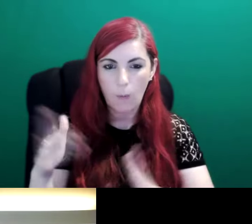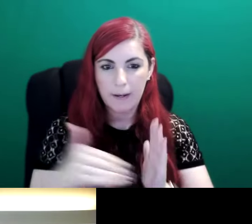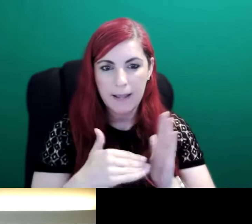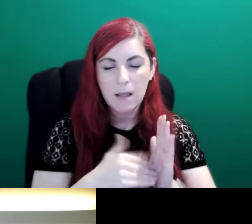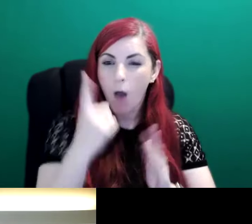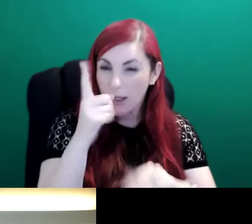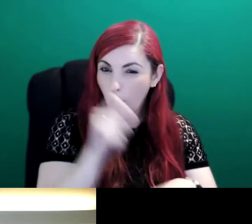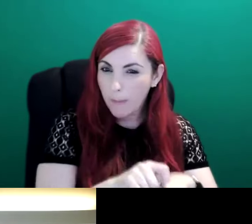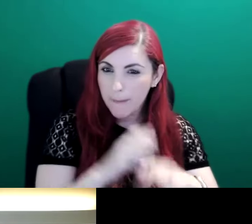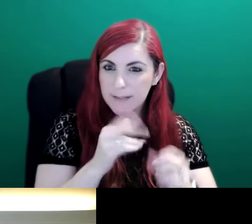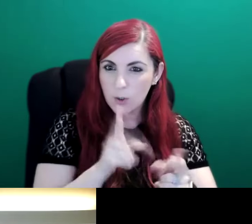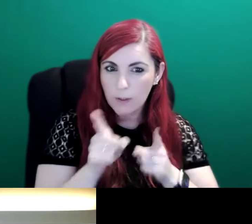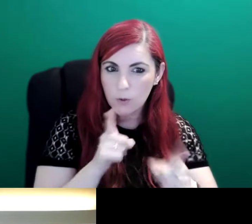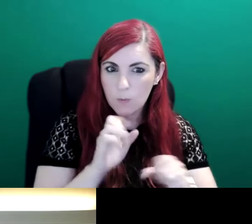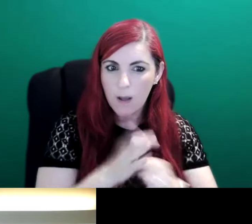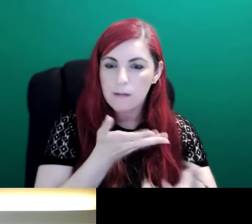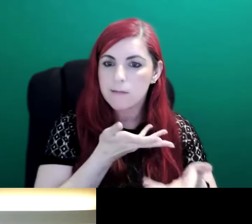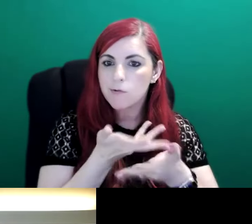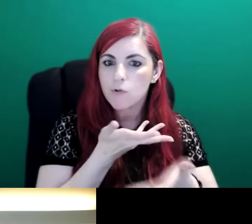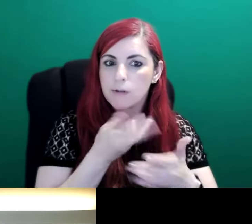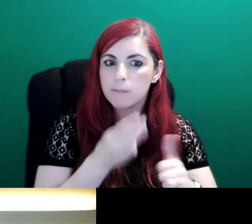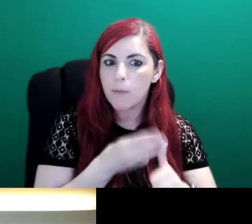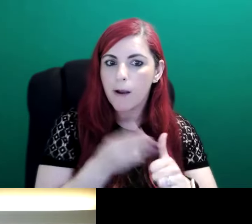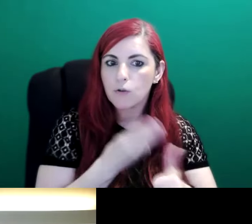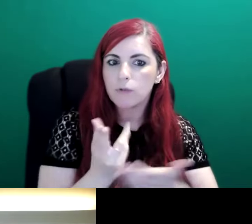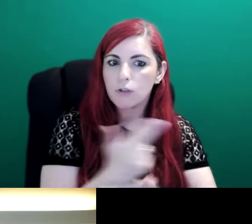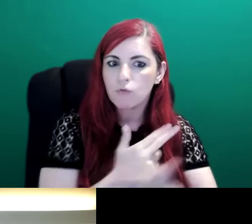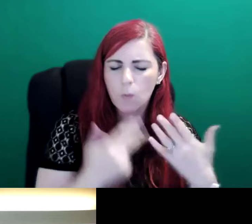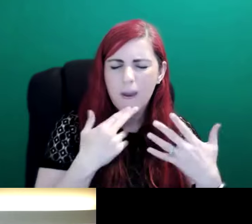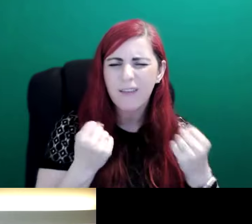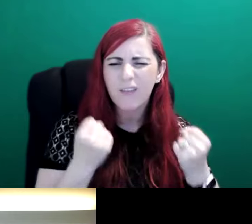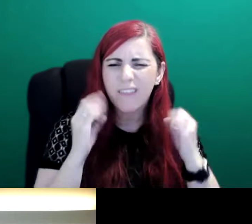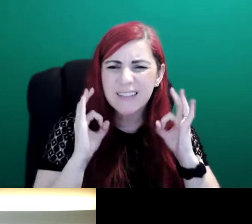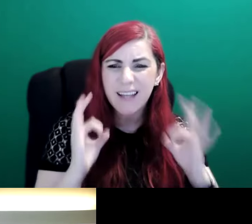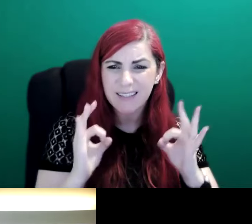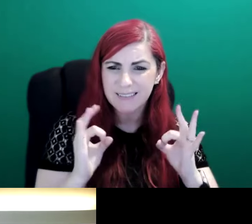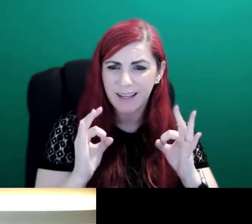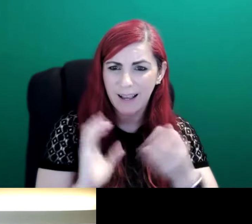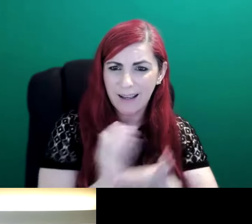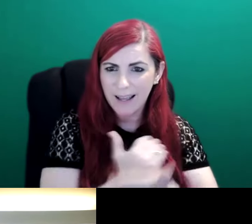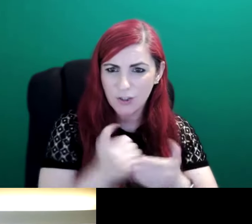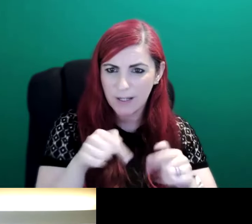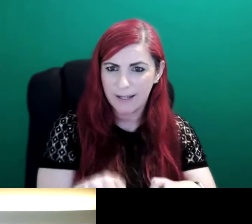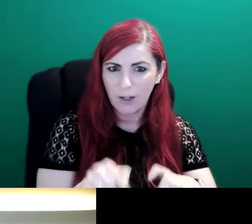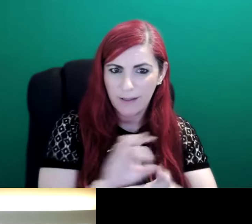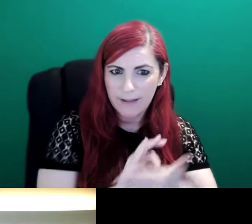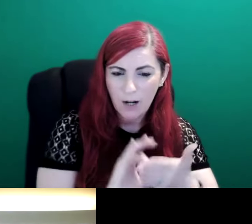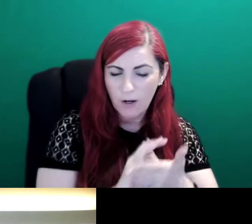thing you could do is consult the preparatory drawings. We have a fantastic collection of these here in the Gallery. You can consult those by appointment. In the